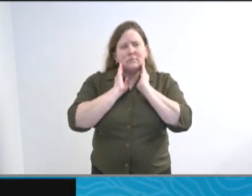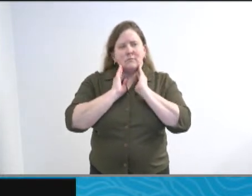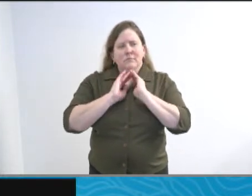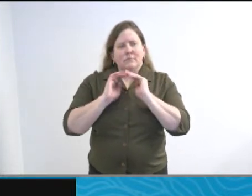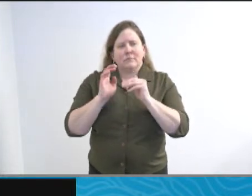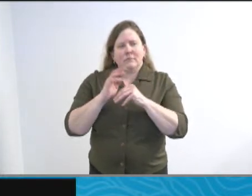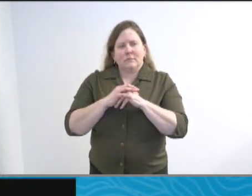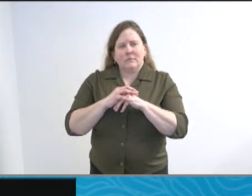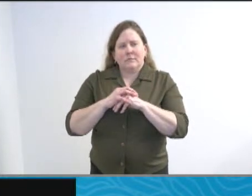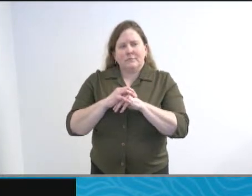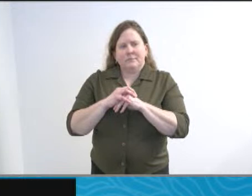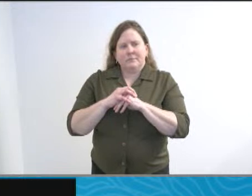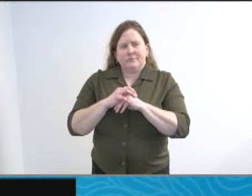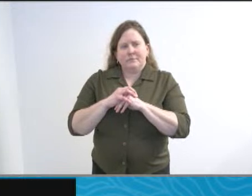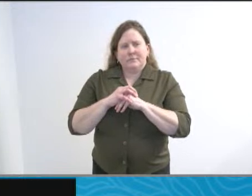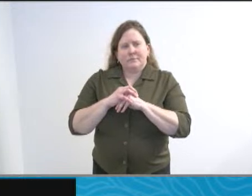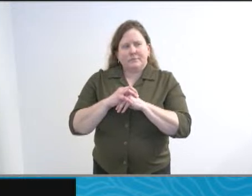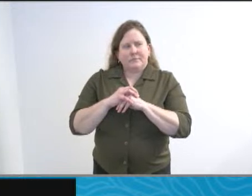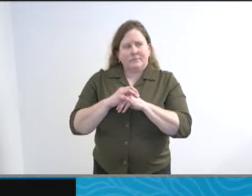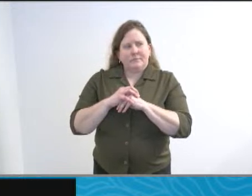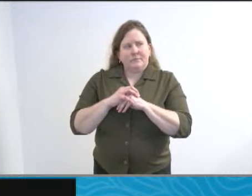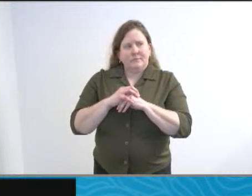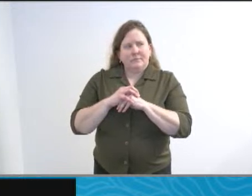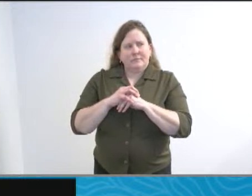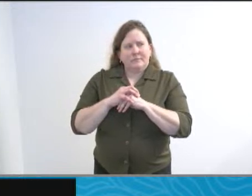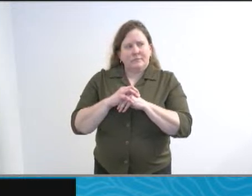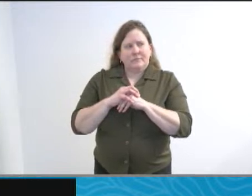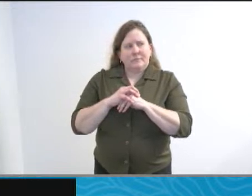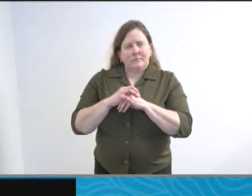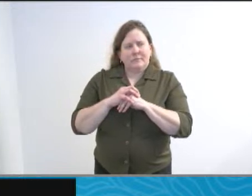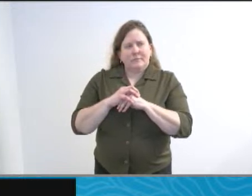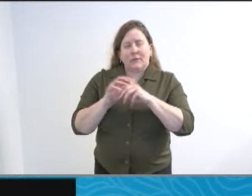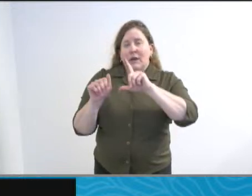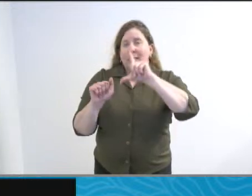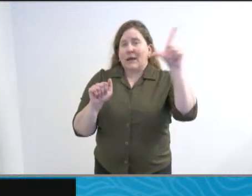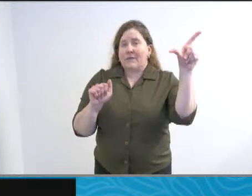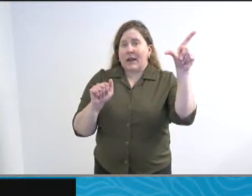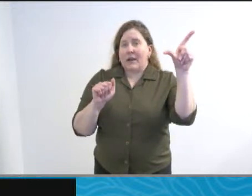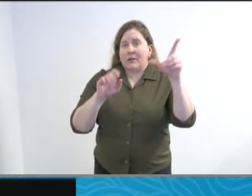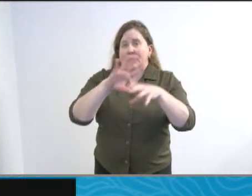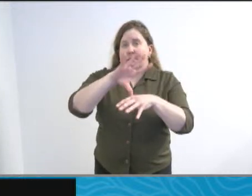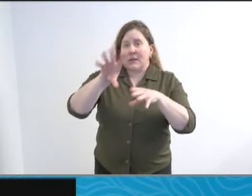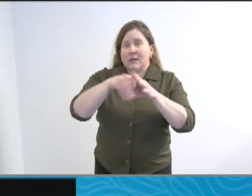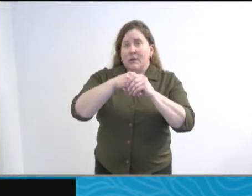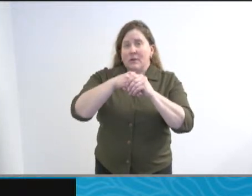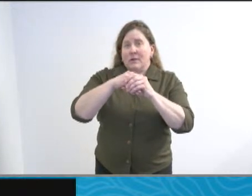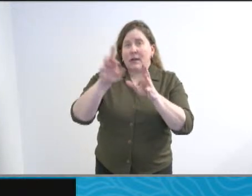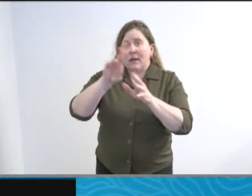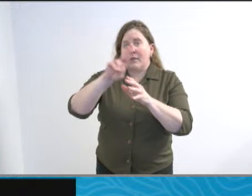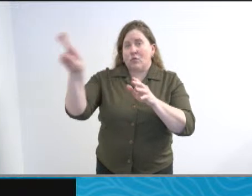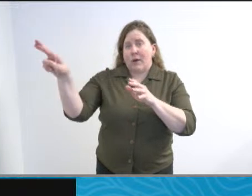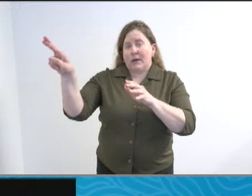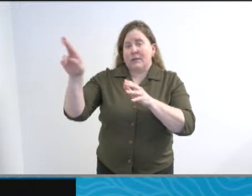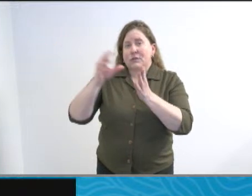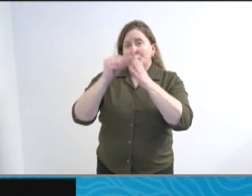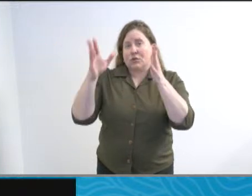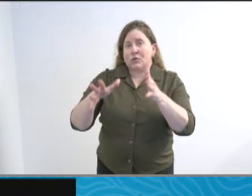So now we're taking a look, the left hand side we just talked about, which is engagement. The right hand side now is the student outcome goals. And so where is the alignment